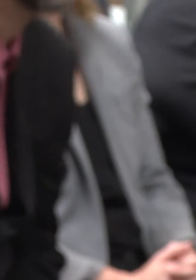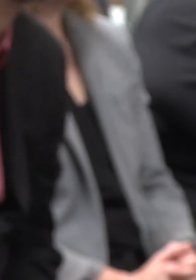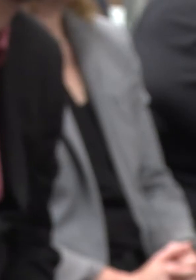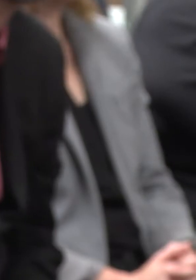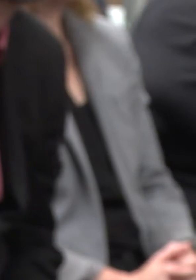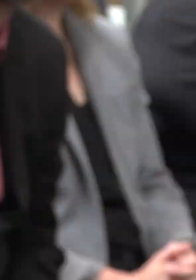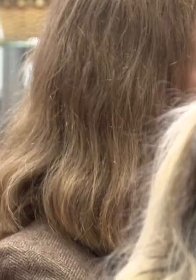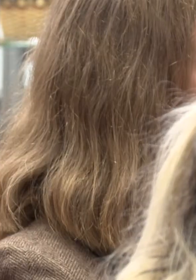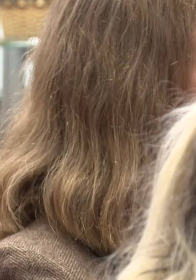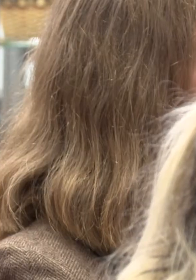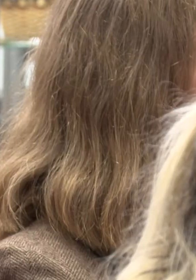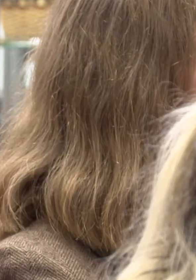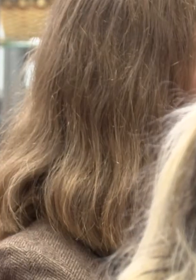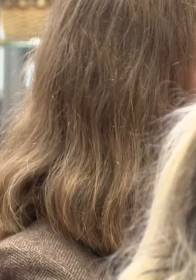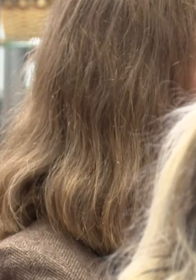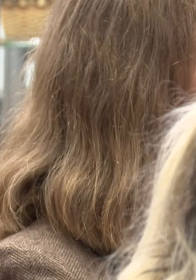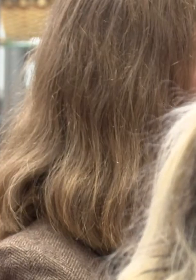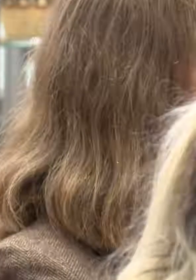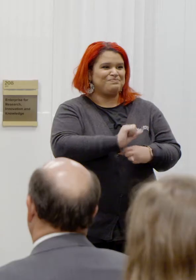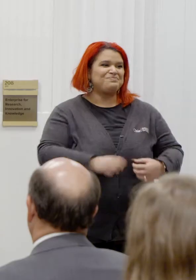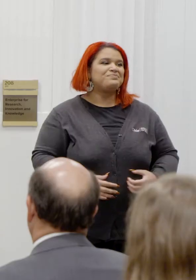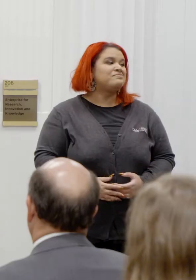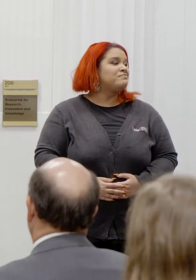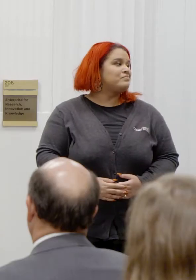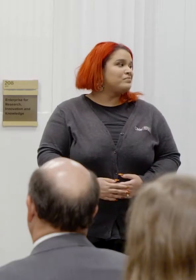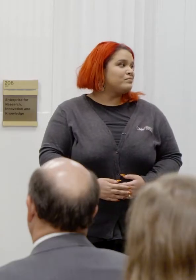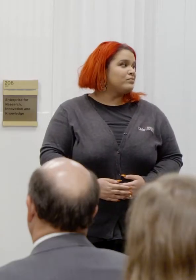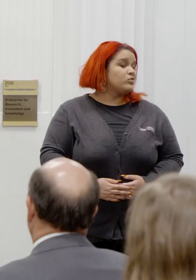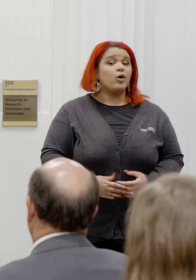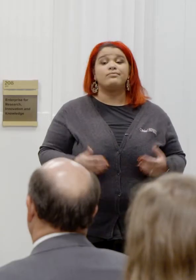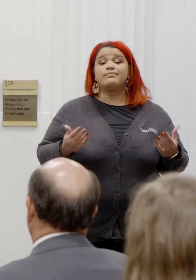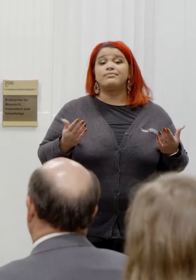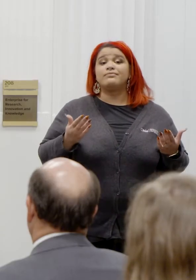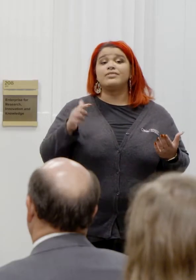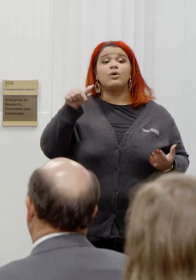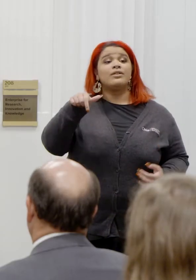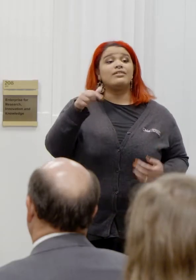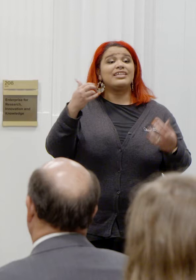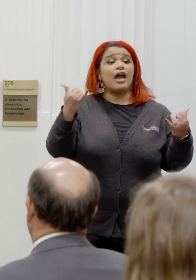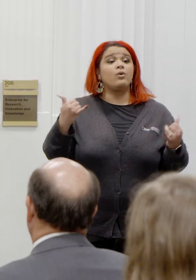our workforce understands that we're an inclusive employer? Throughout its application, the university